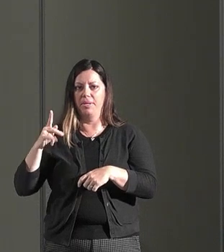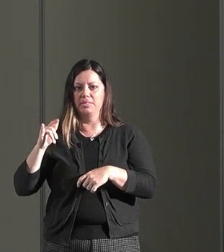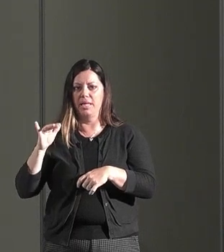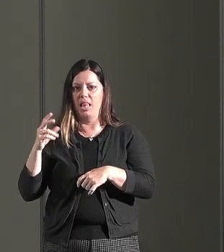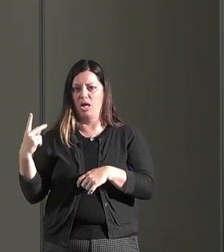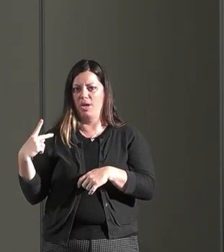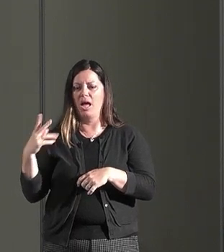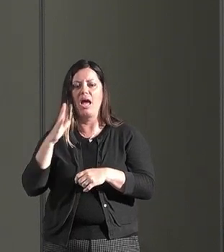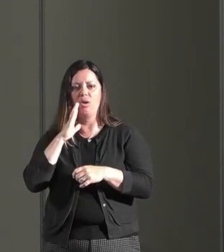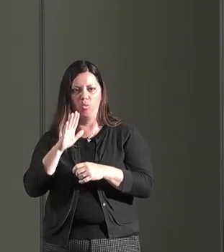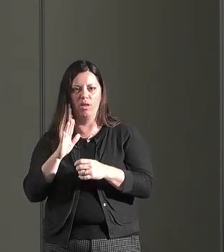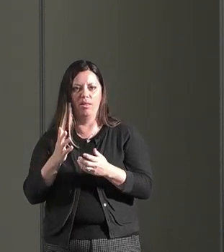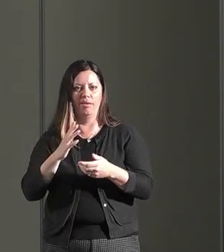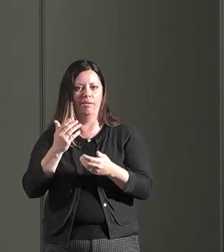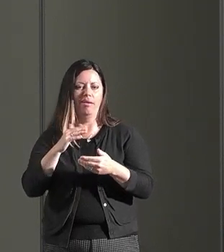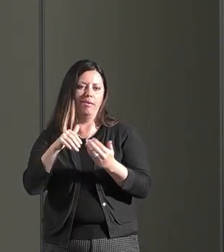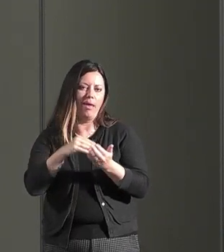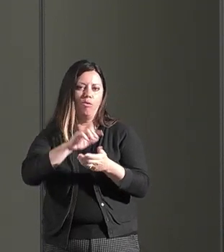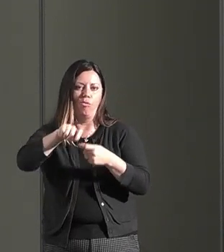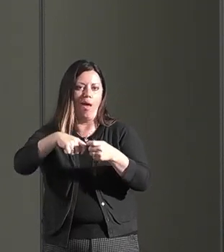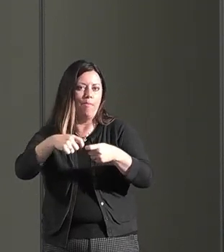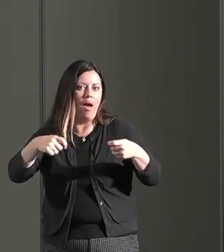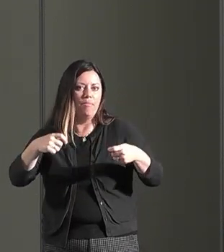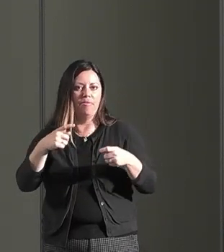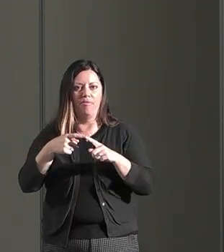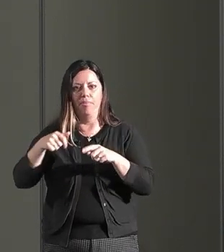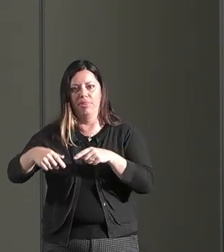chats and this morning's live sessions. Back at 3:20.